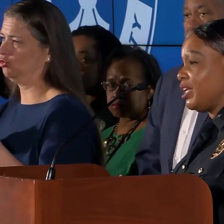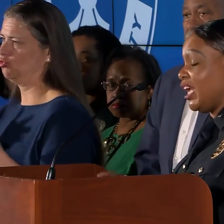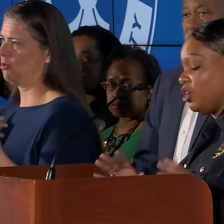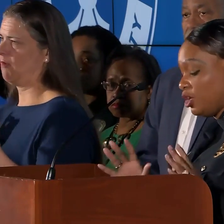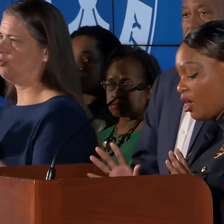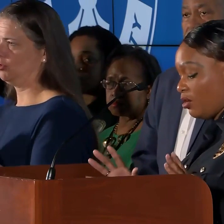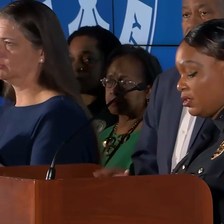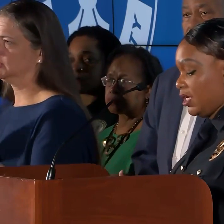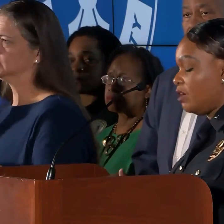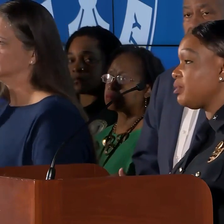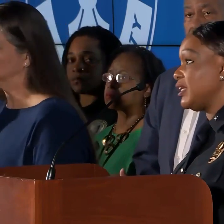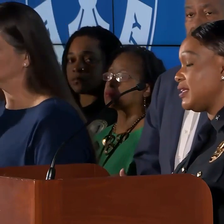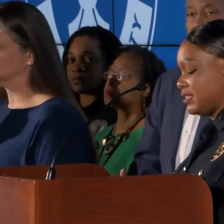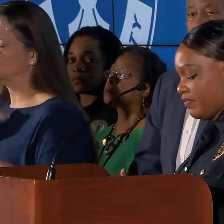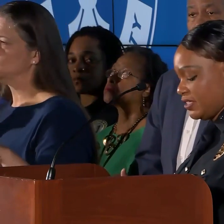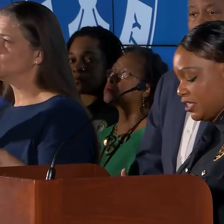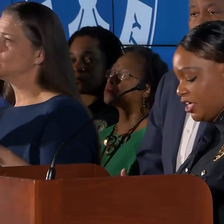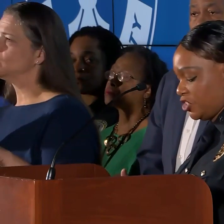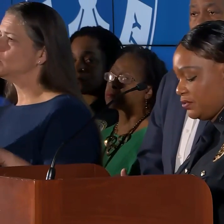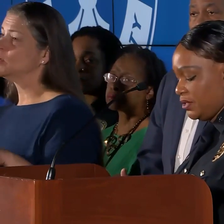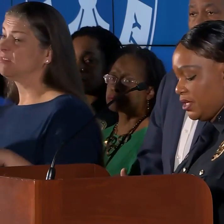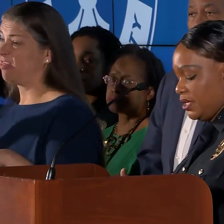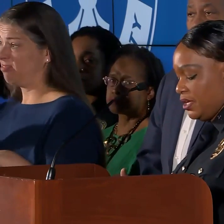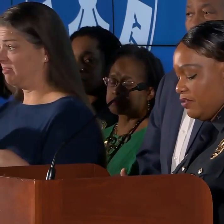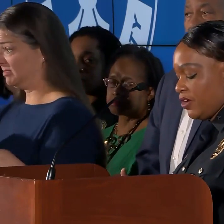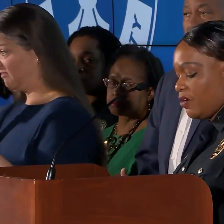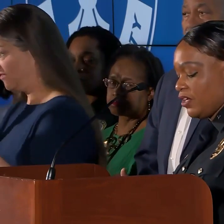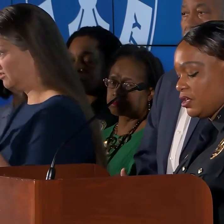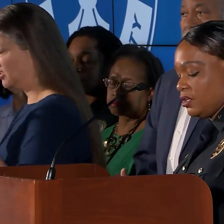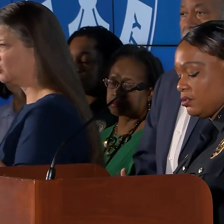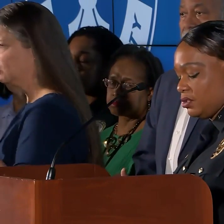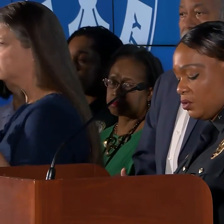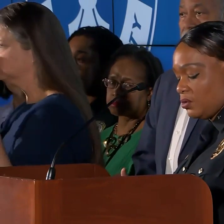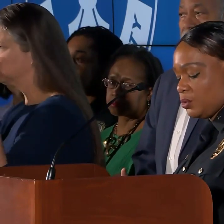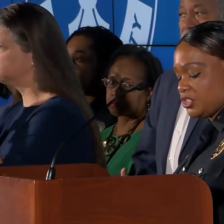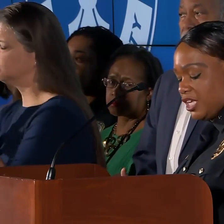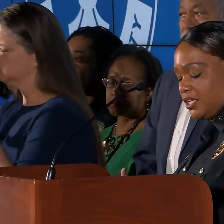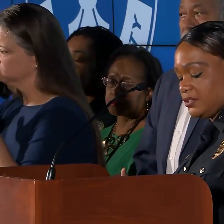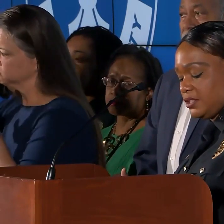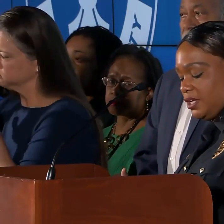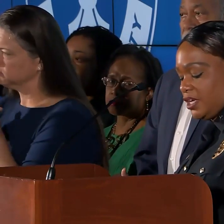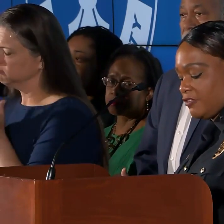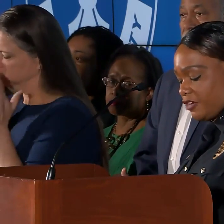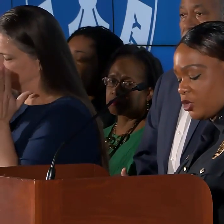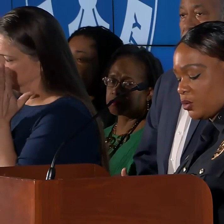be *** long complex investigation involving local state and our federal